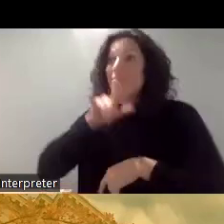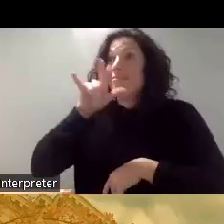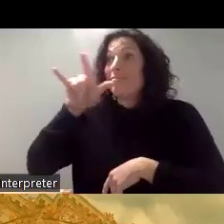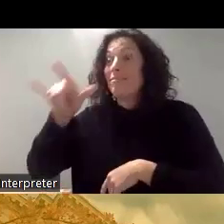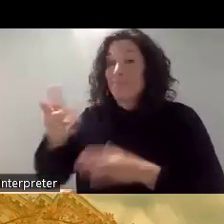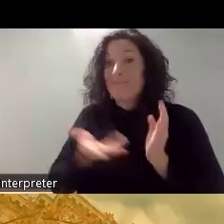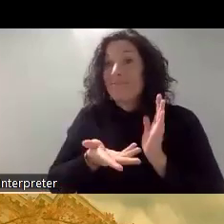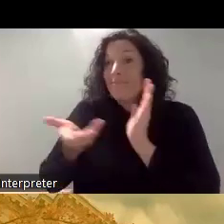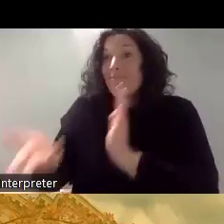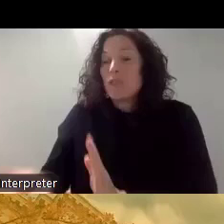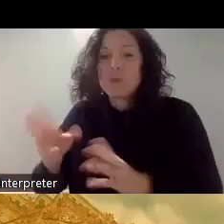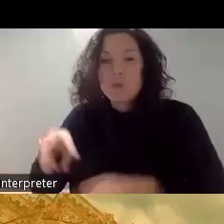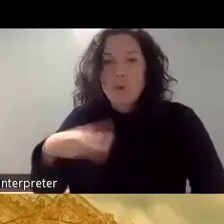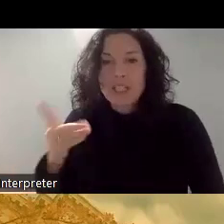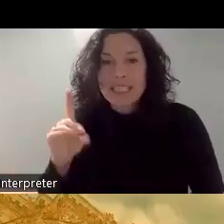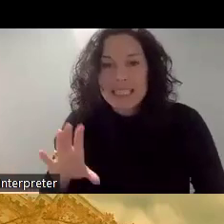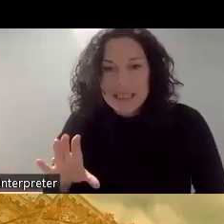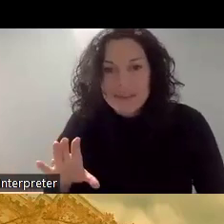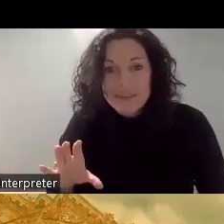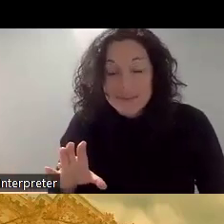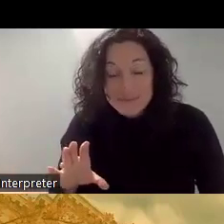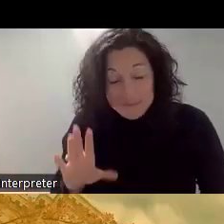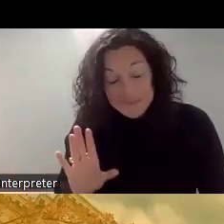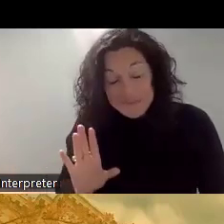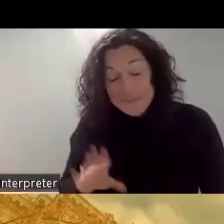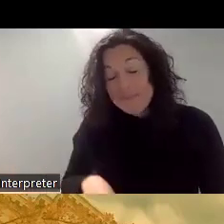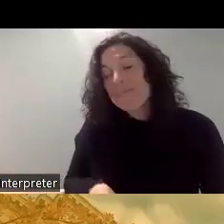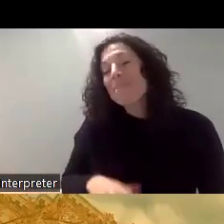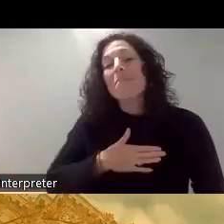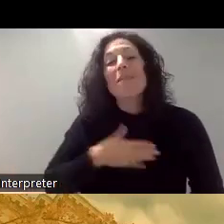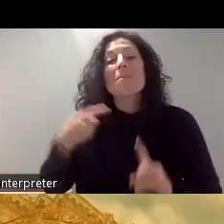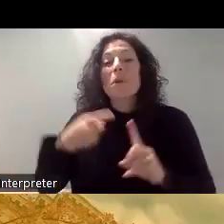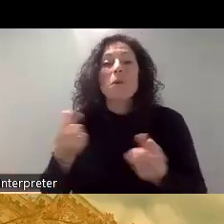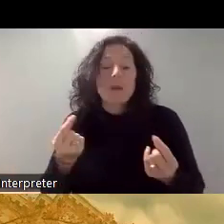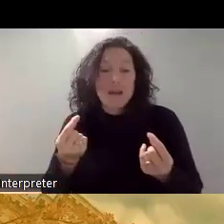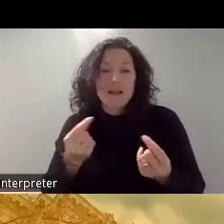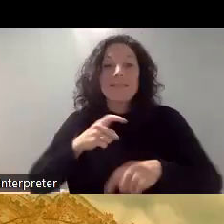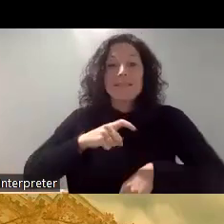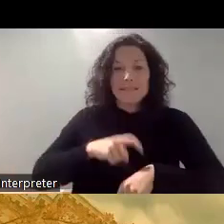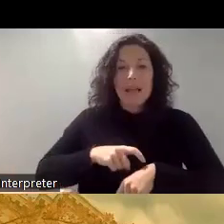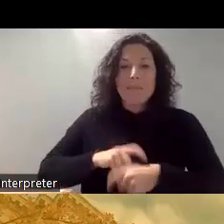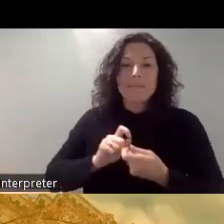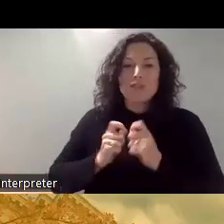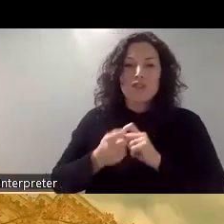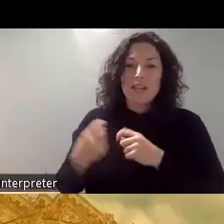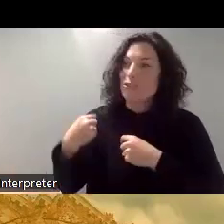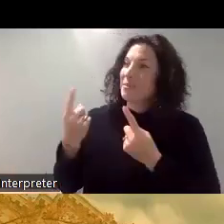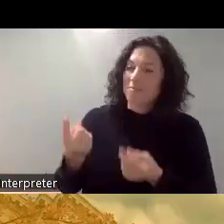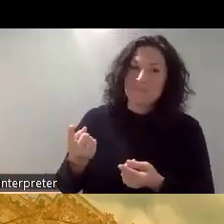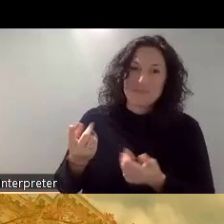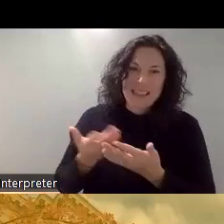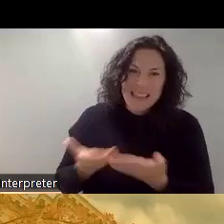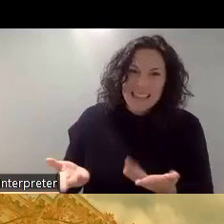Now my point of all of this is that time times have changed, and it becomes so much more important